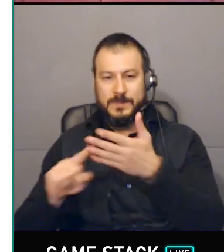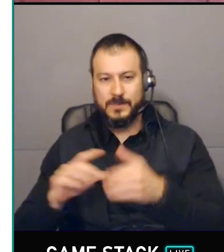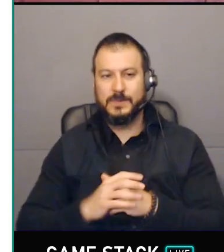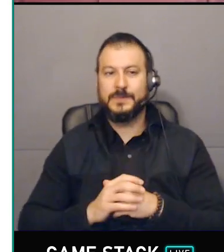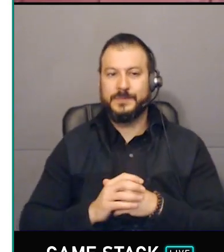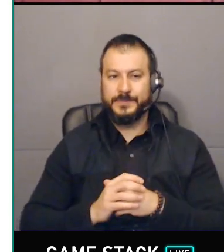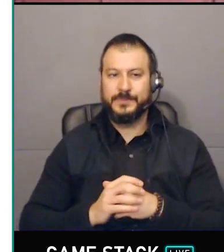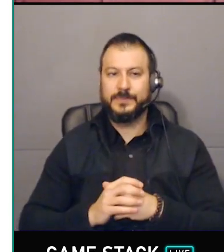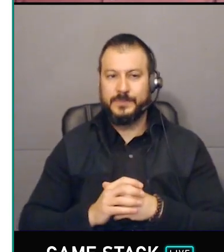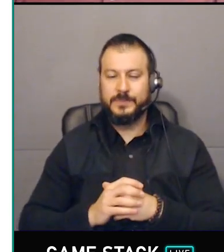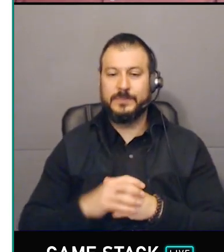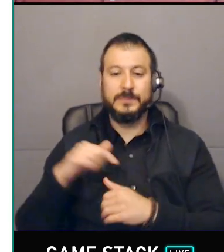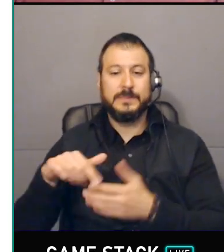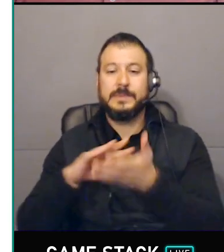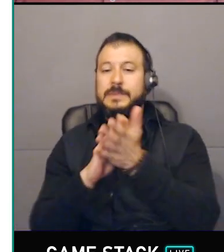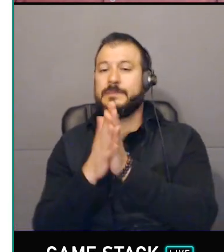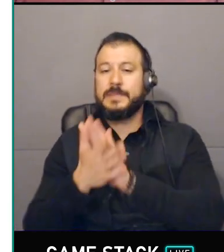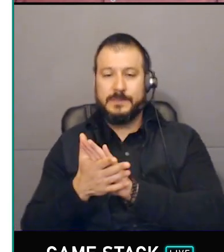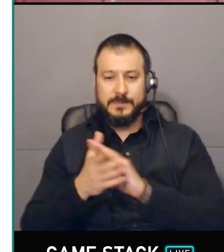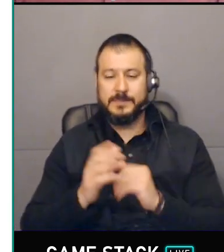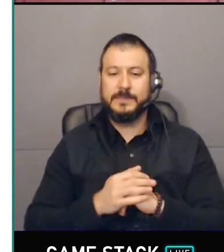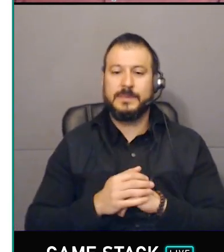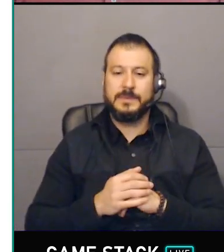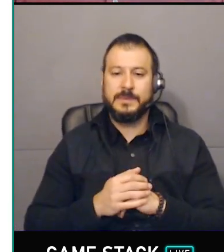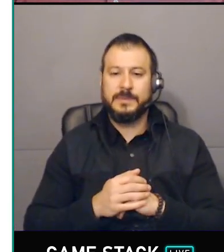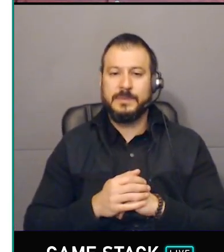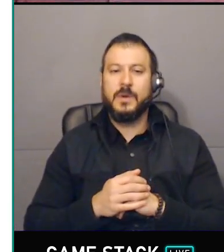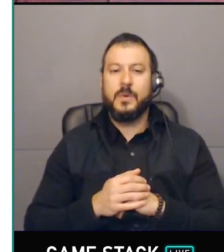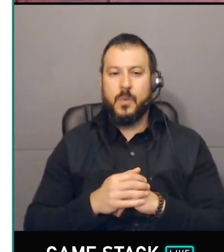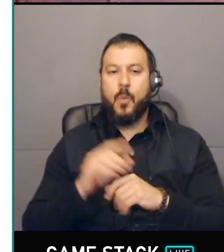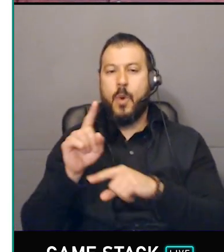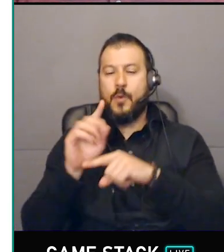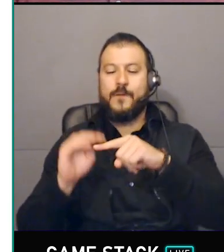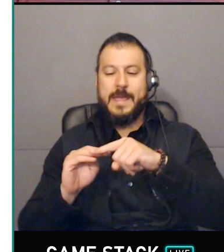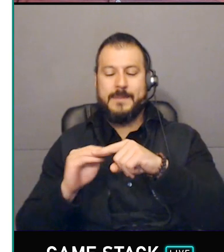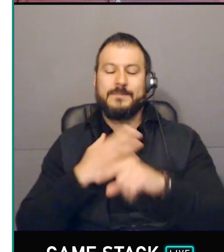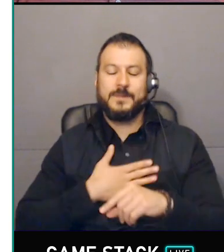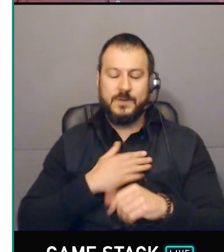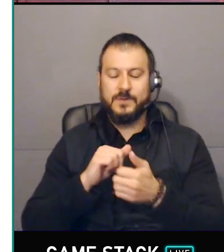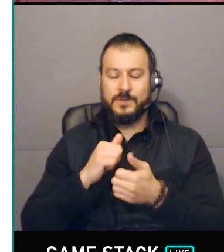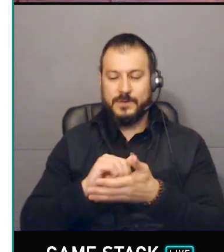And so what this turns into here is this is the standard Monte Carlo estimator,